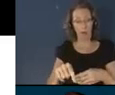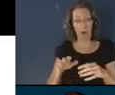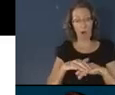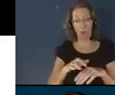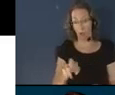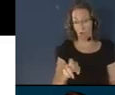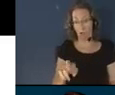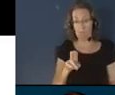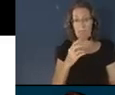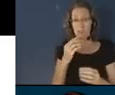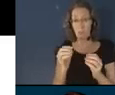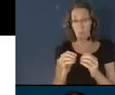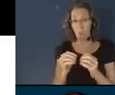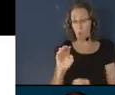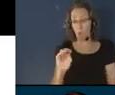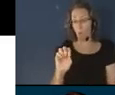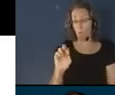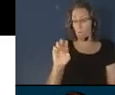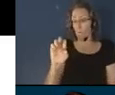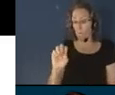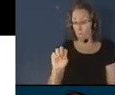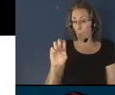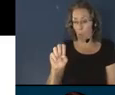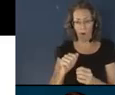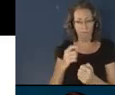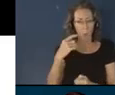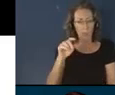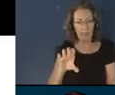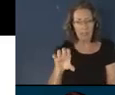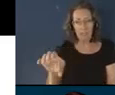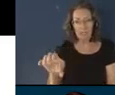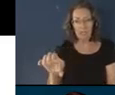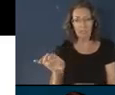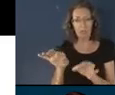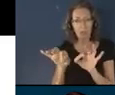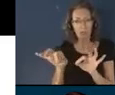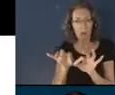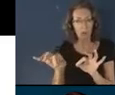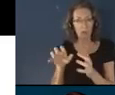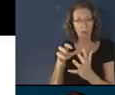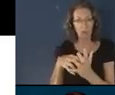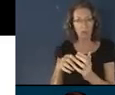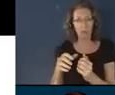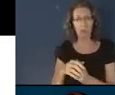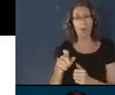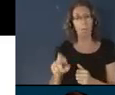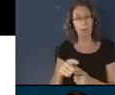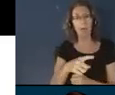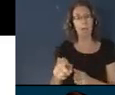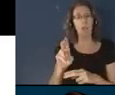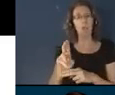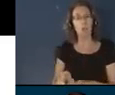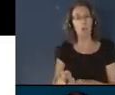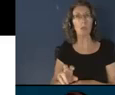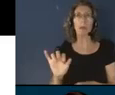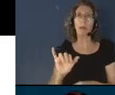"more" and they'll be like for CC transcriptions. You need to be using like either a Macintosh